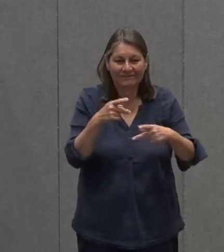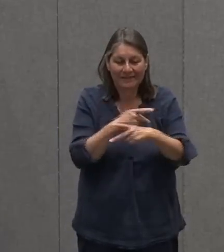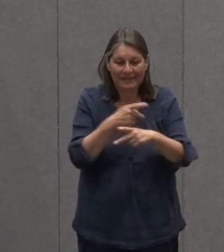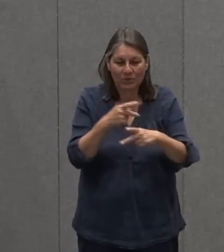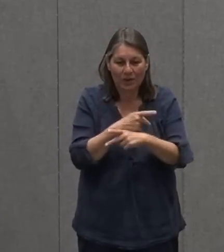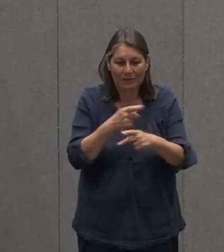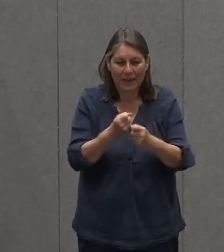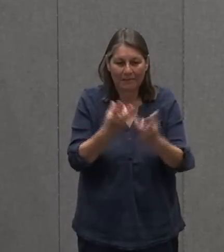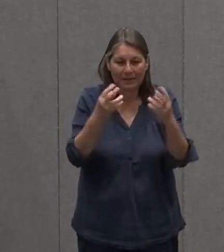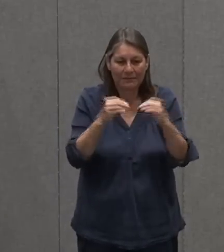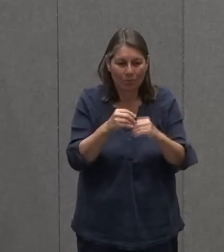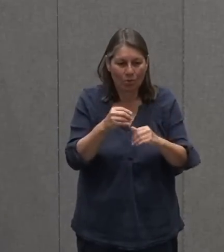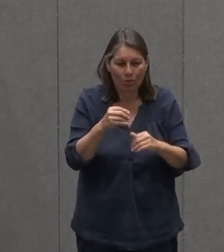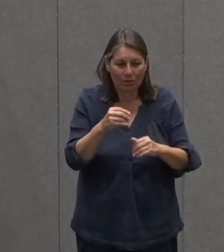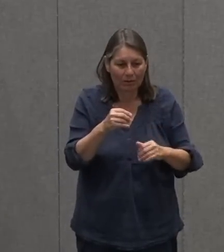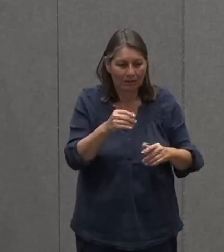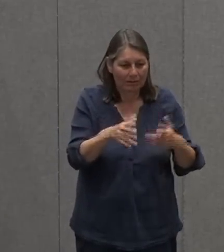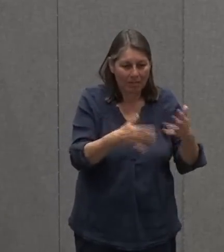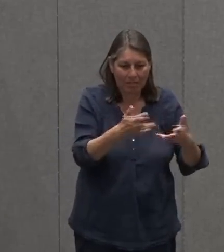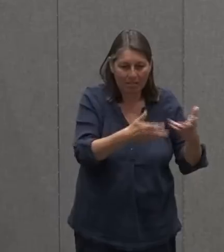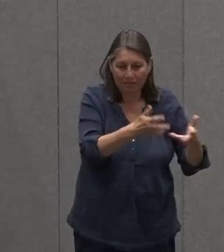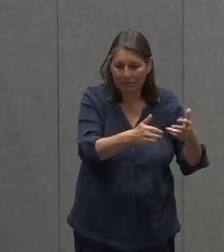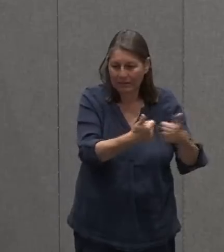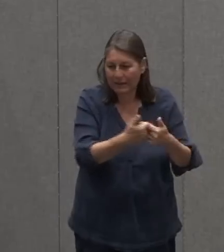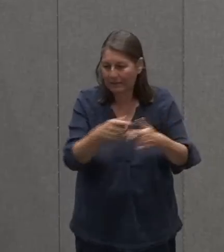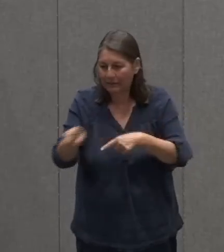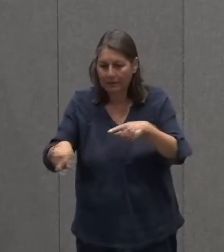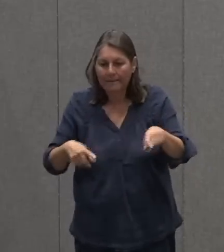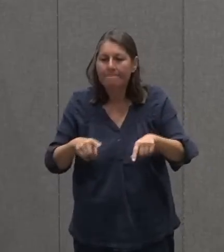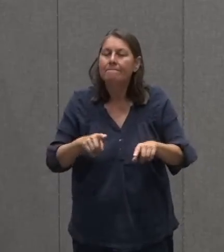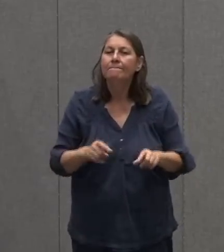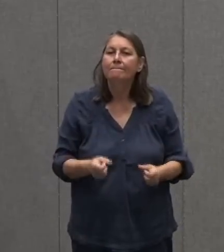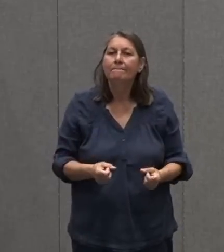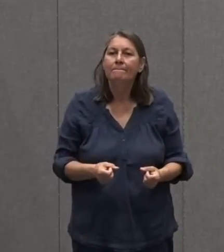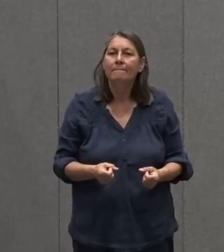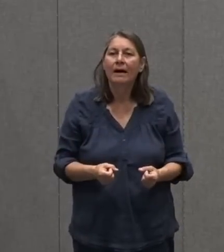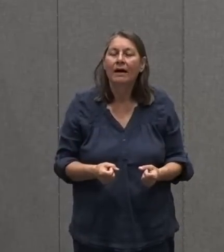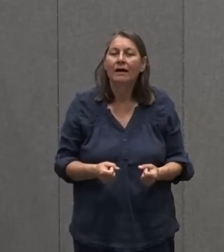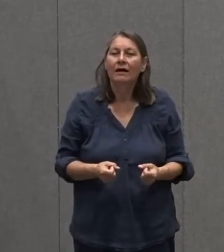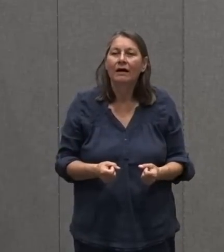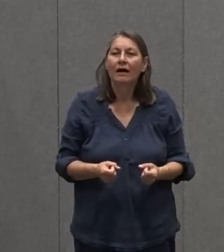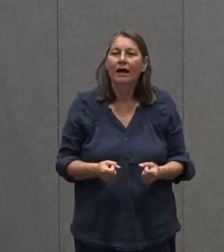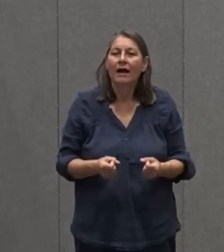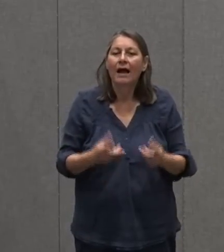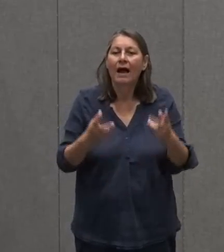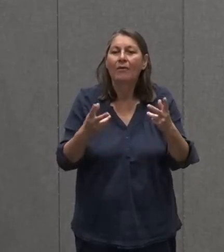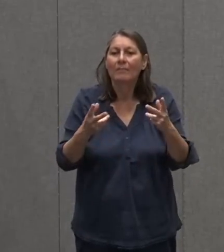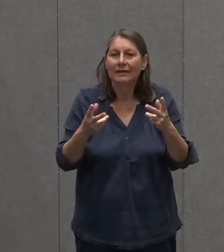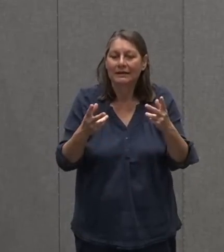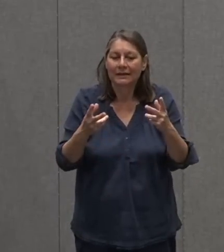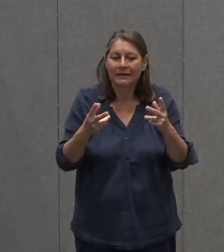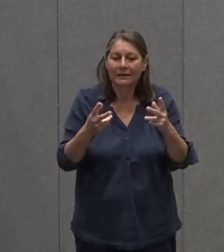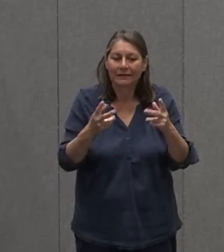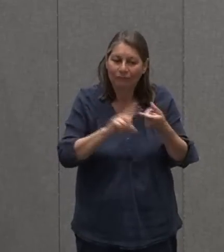are playing board games. Can I figure that out with the information that I have? Absolutely, I can.